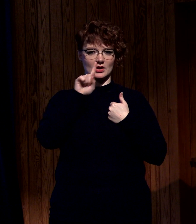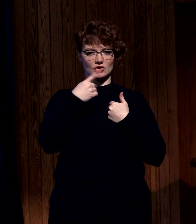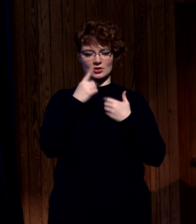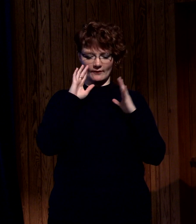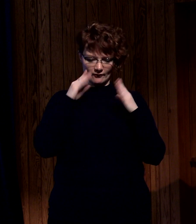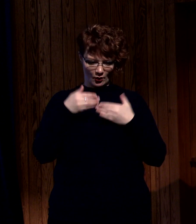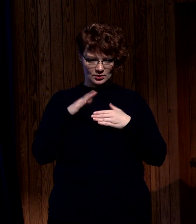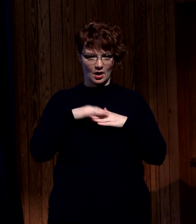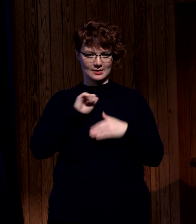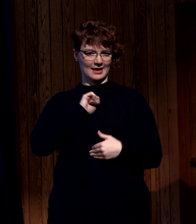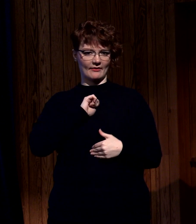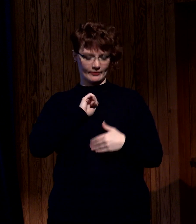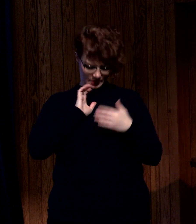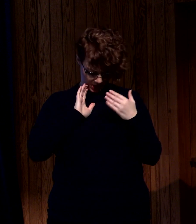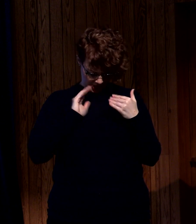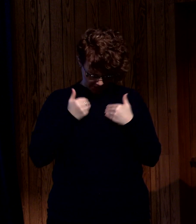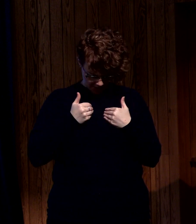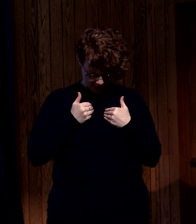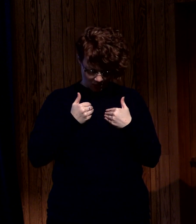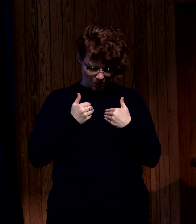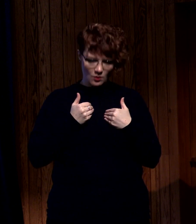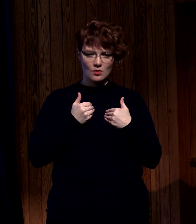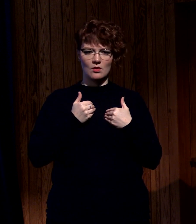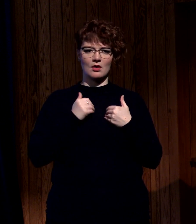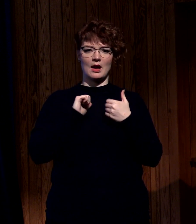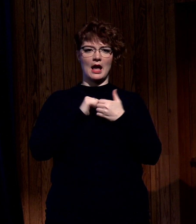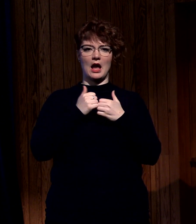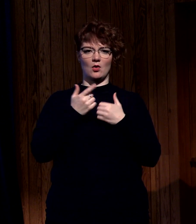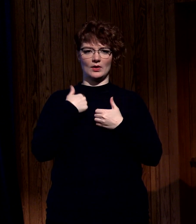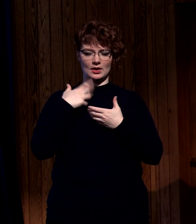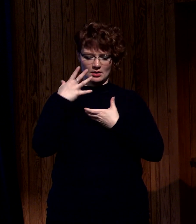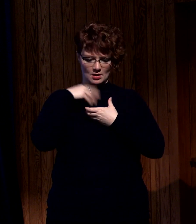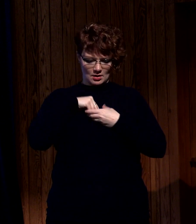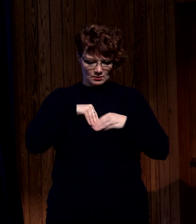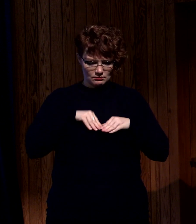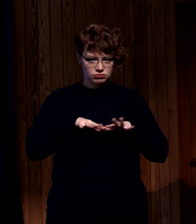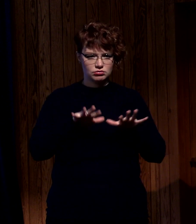self, but always directed toward the other. Verse eight says that